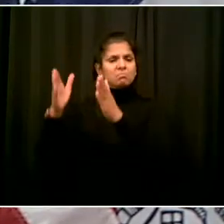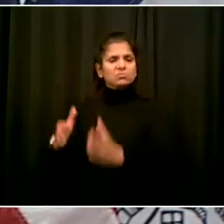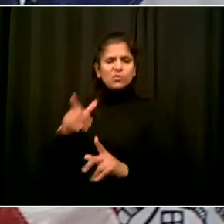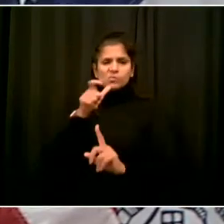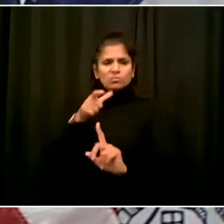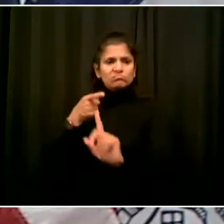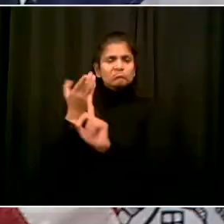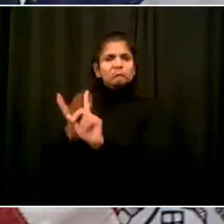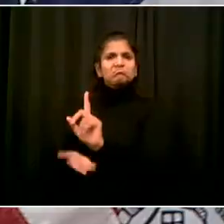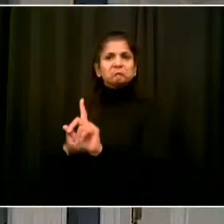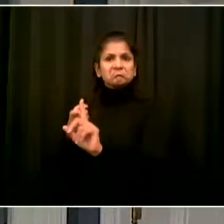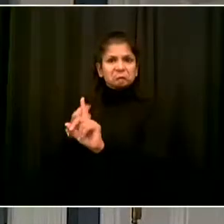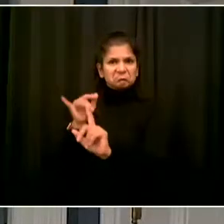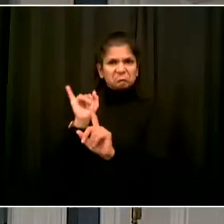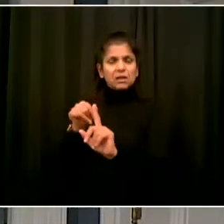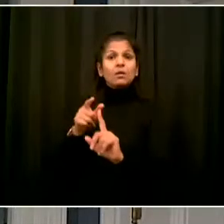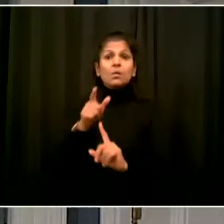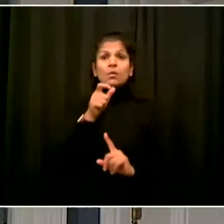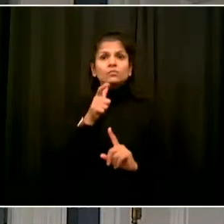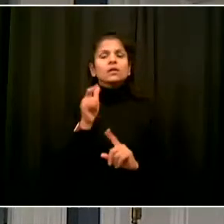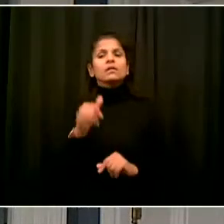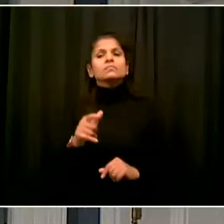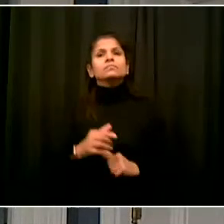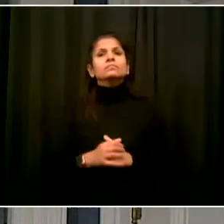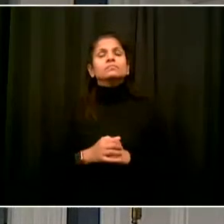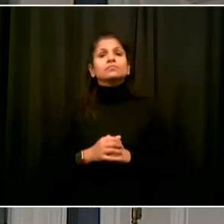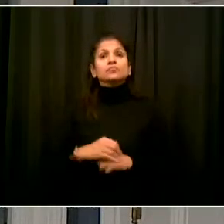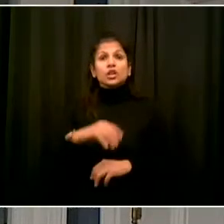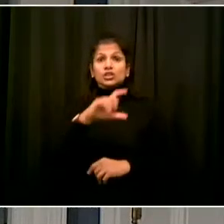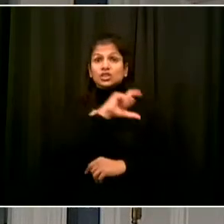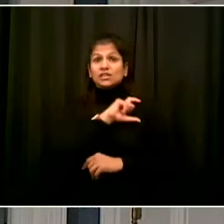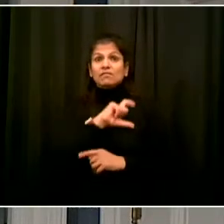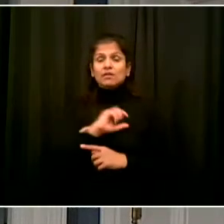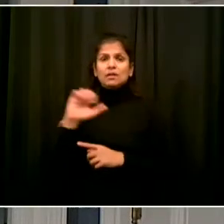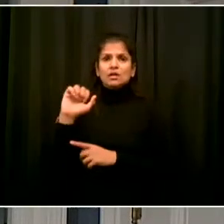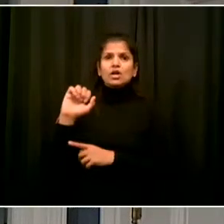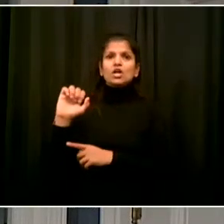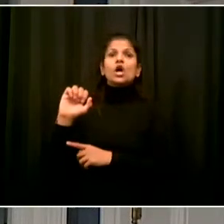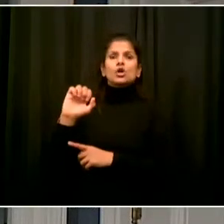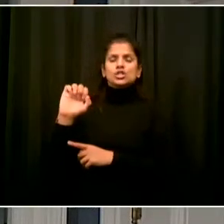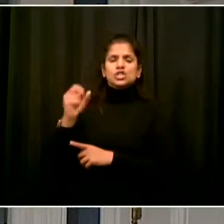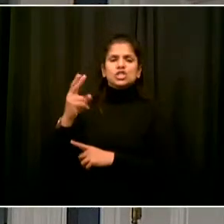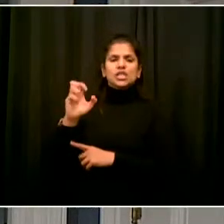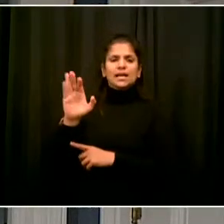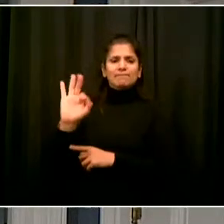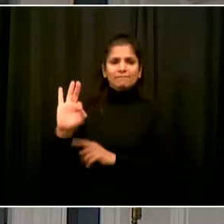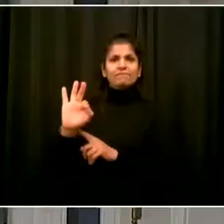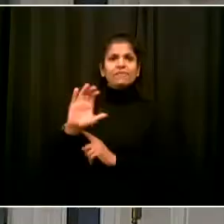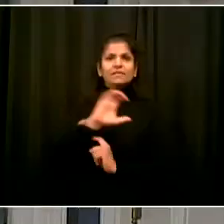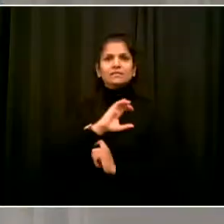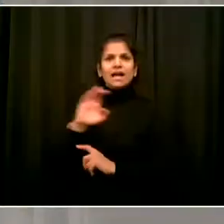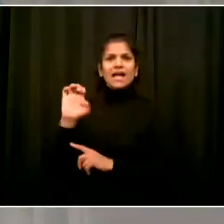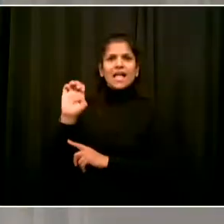HERE TO TELL YOU ABOUT THE EFFORTS TO MAKE SURE PEOPLE TRAVEL SAFELY AND